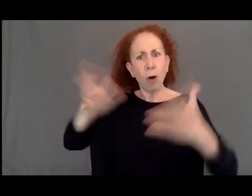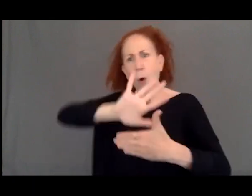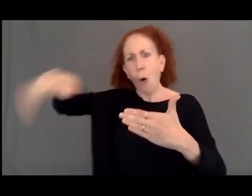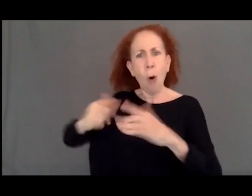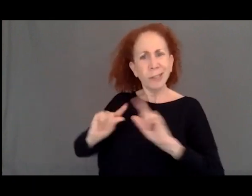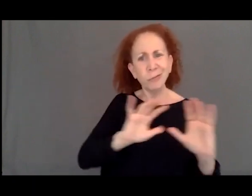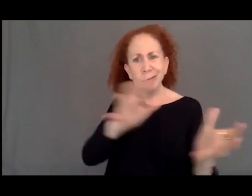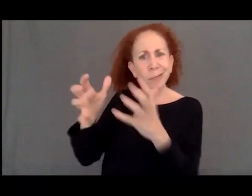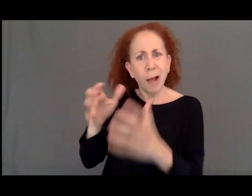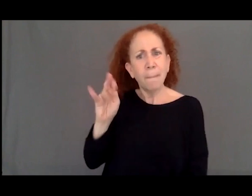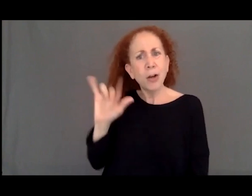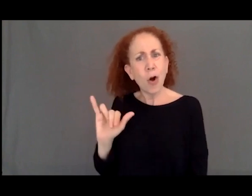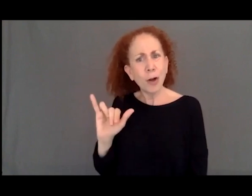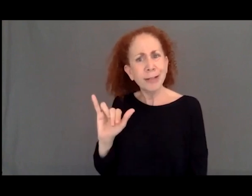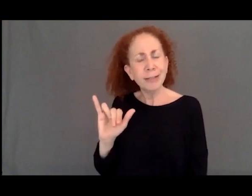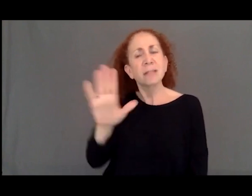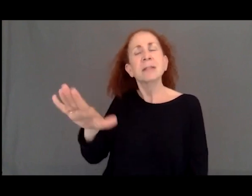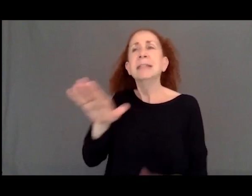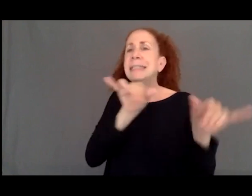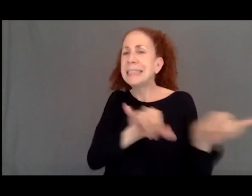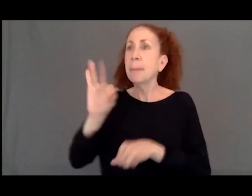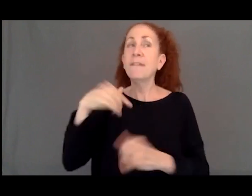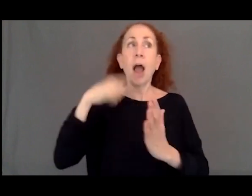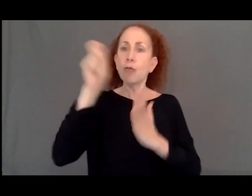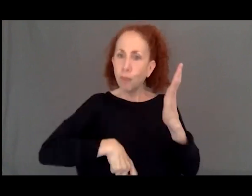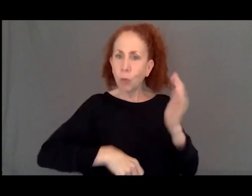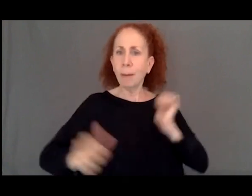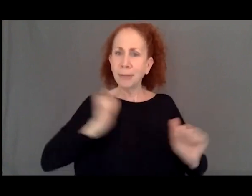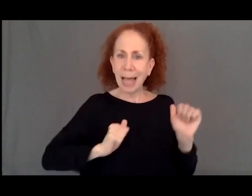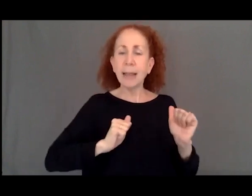of highland minorities. What if, I said to him, I wrote a screenplay about the American